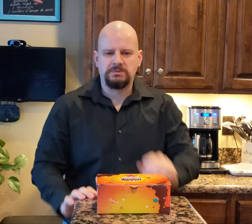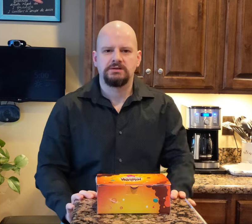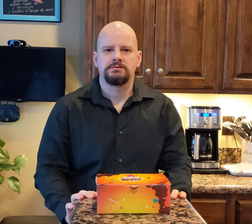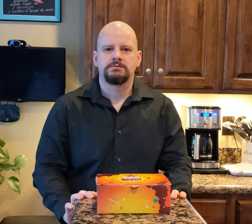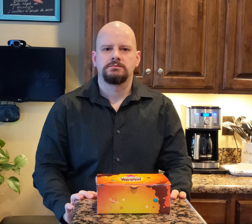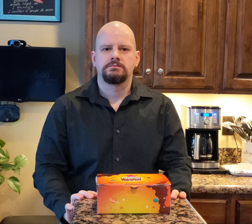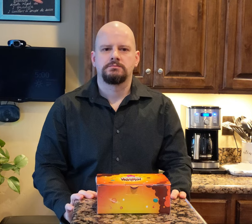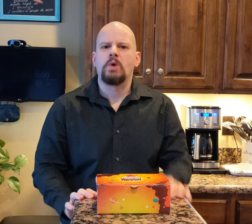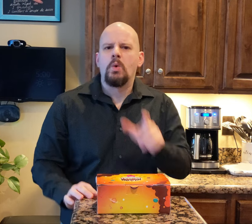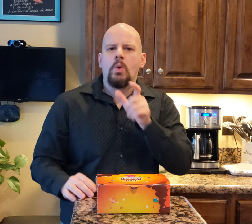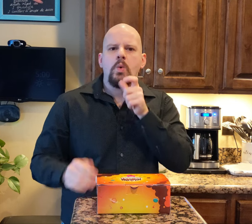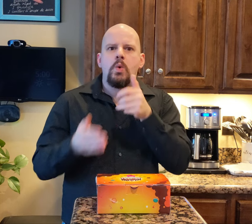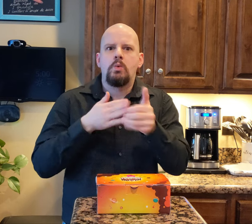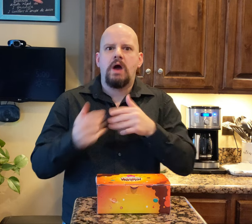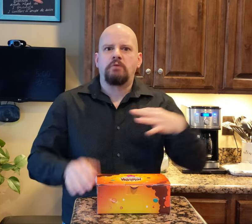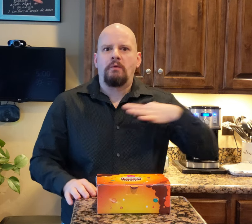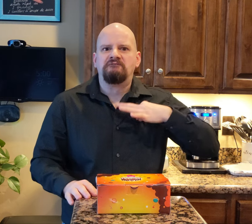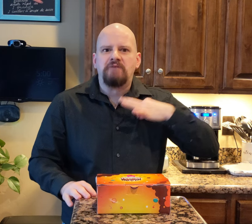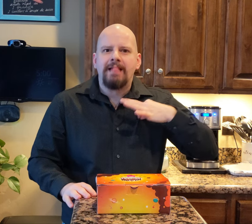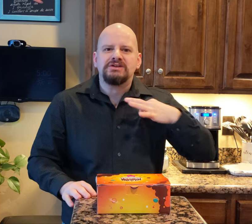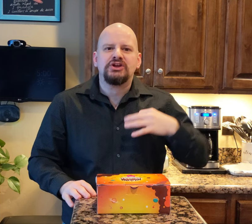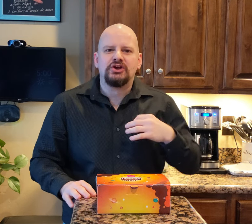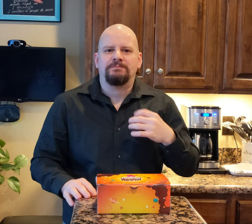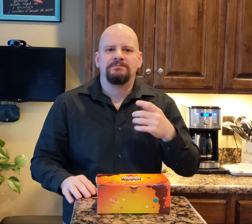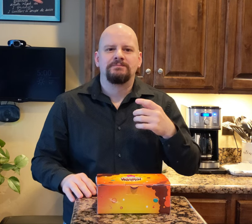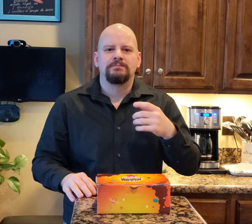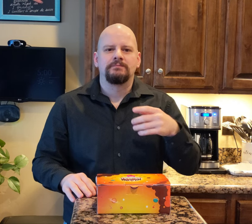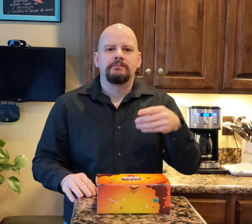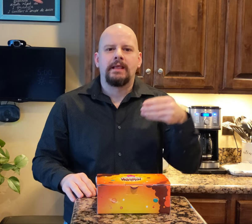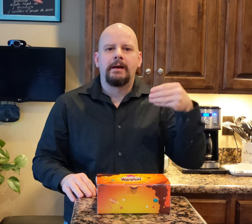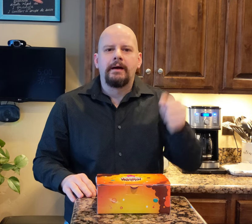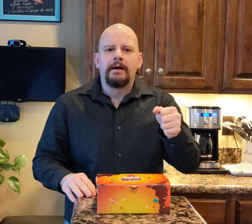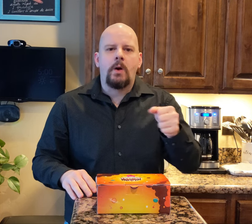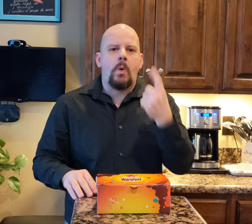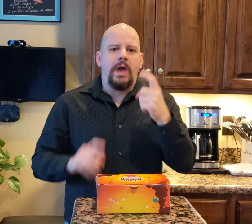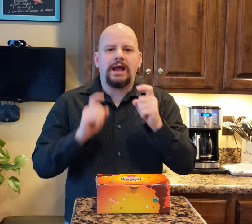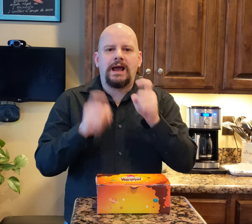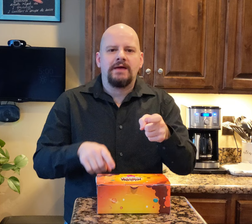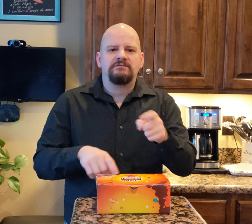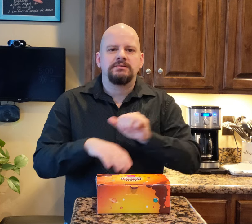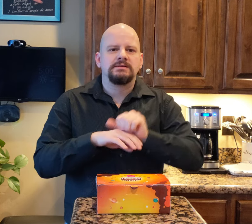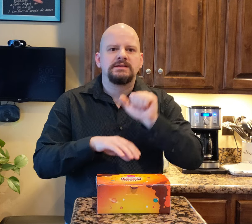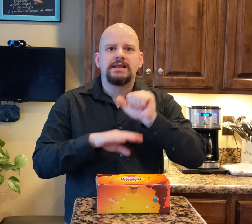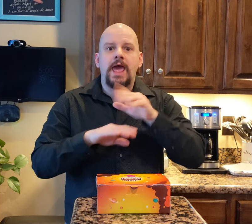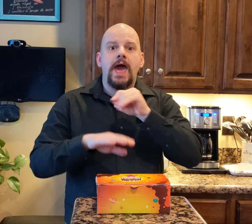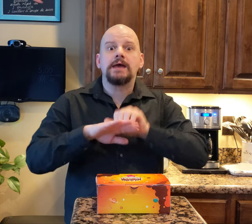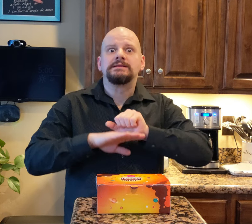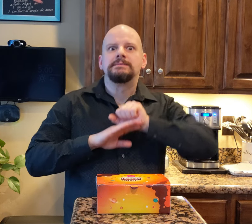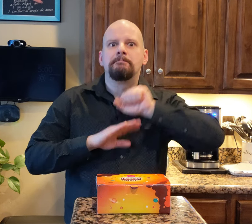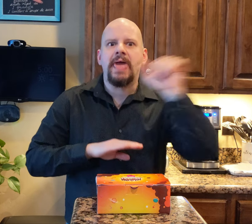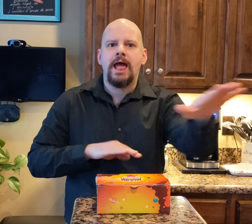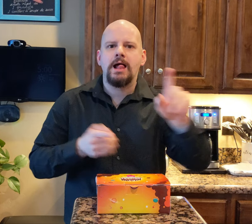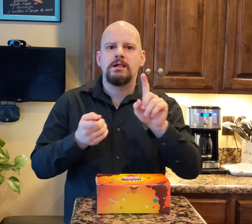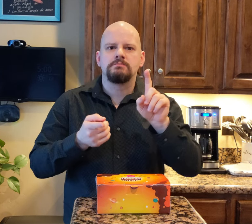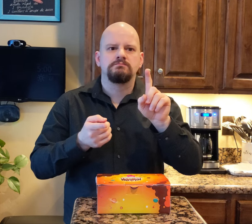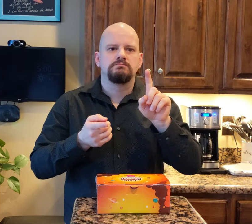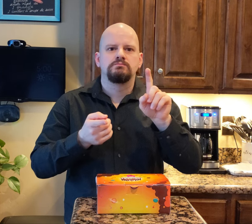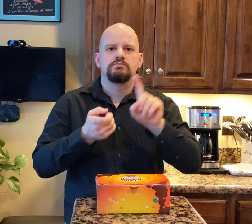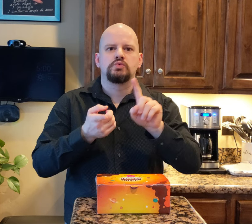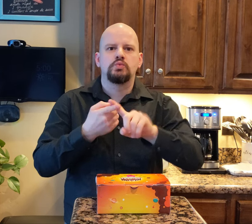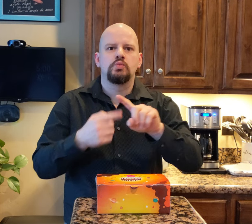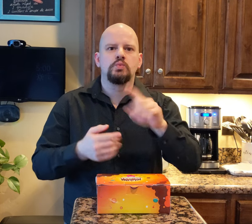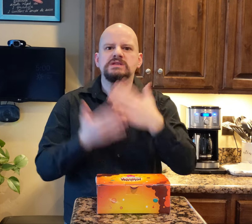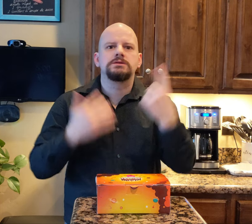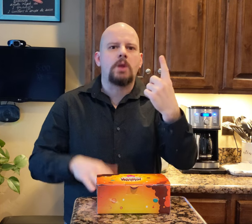Whoever volunteers to pay for a gift and mail to someone else.